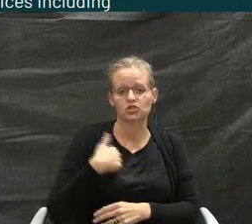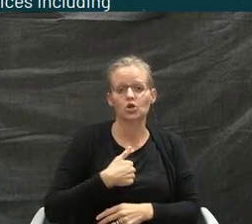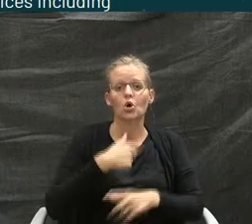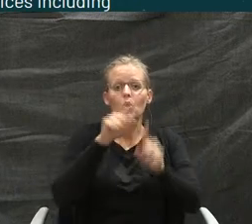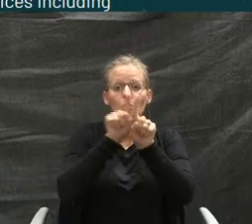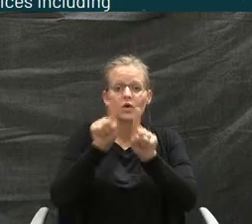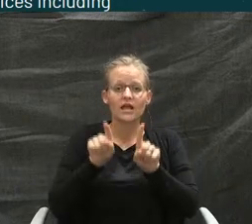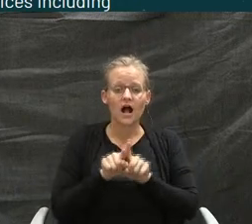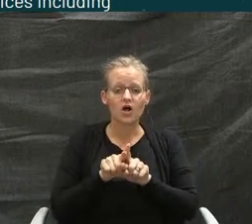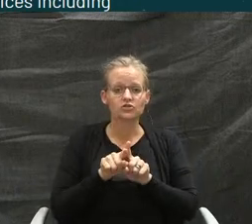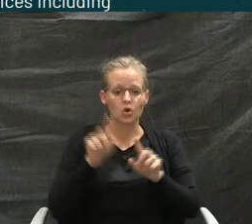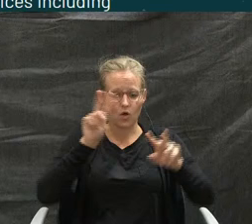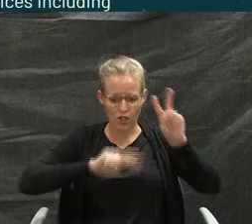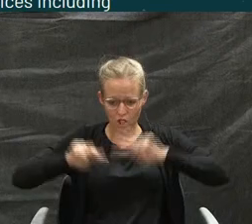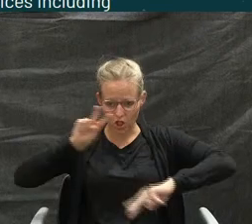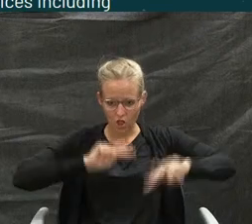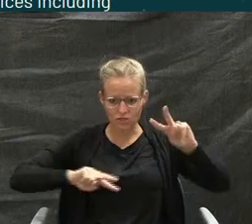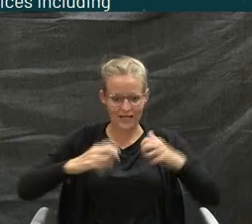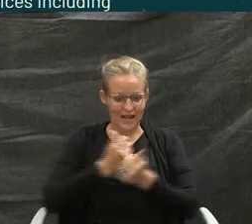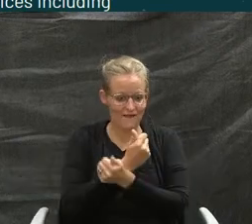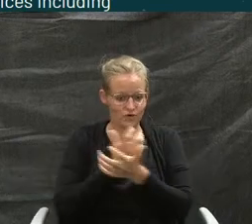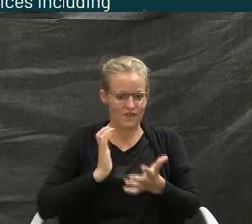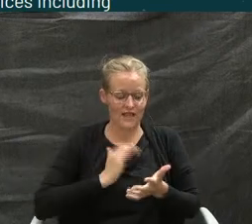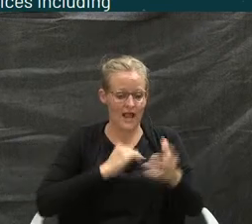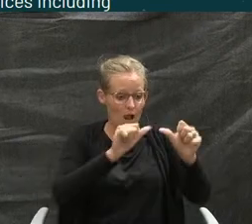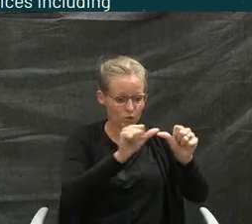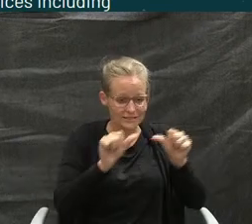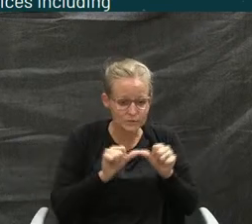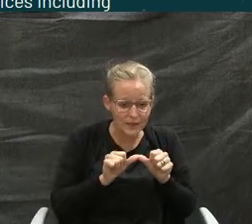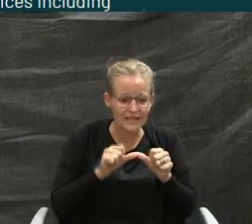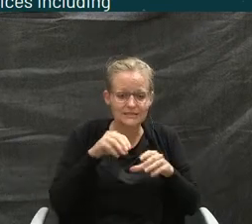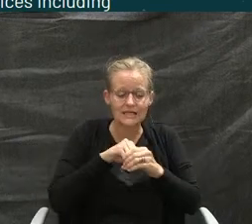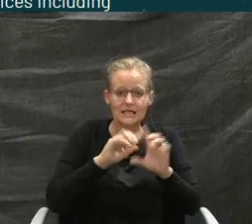this space in our district. What are current staffing is? What